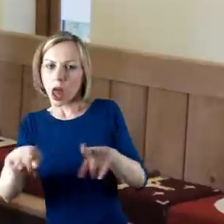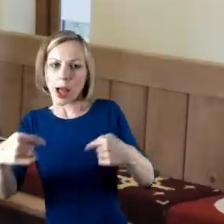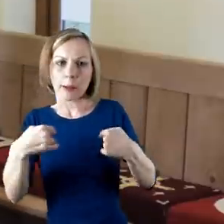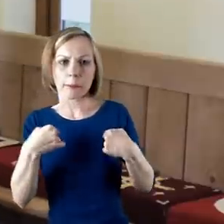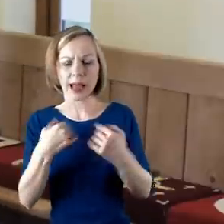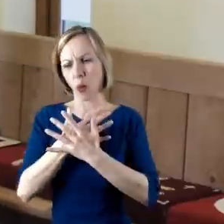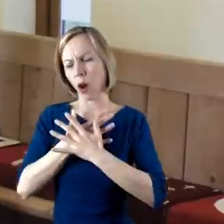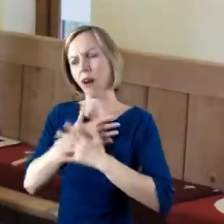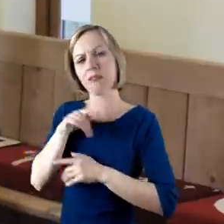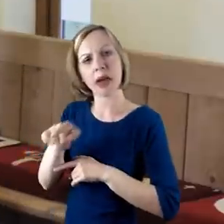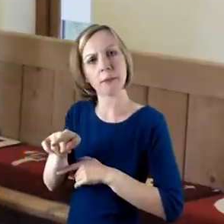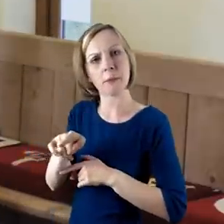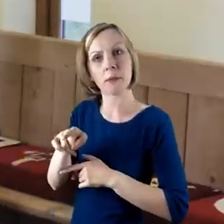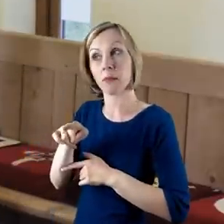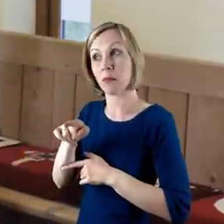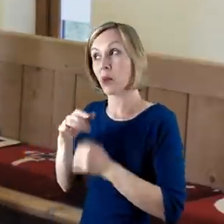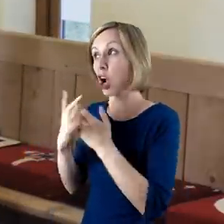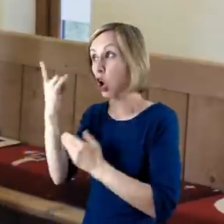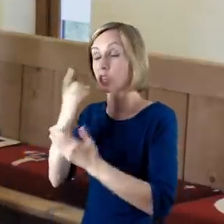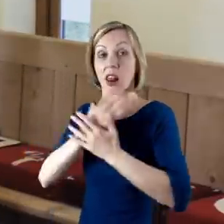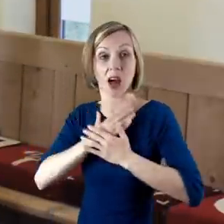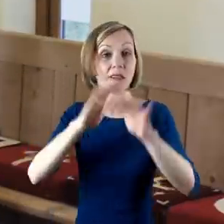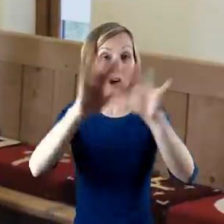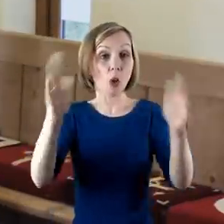And of course, if we're to love our neighbours as ourselves,